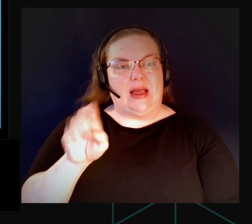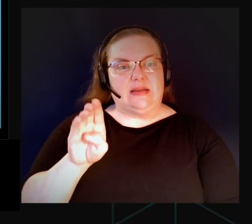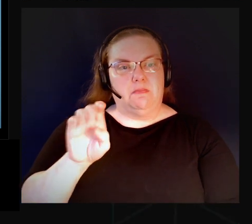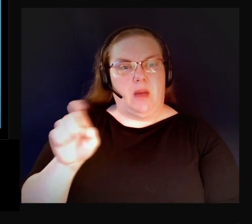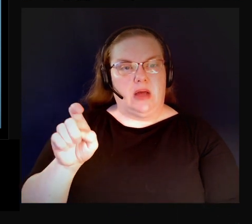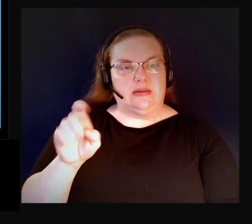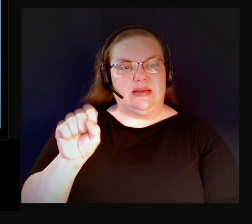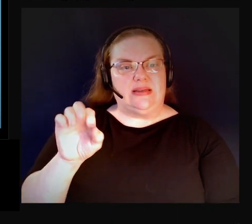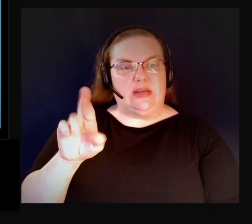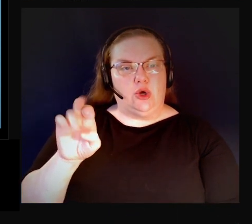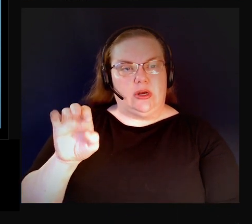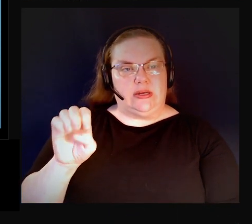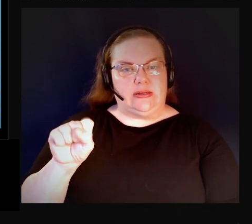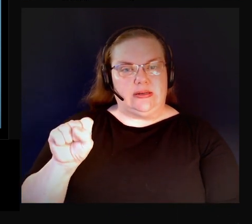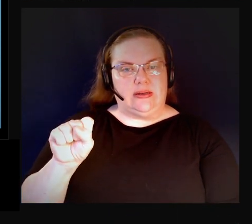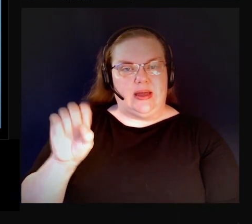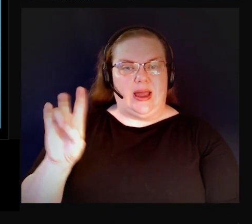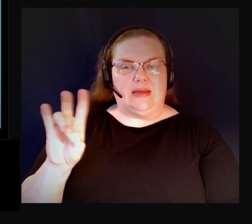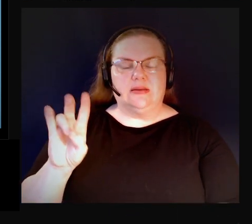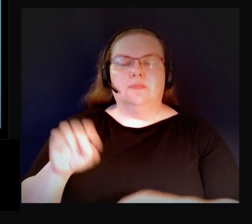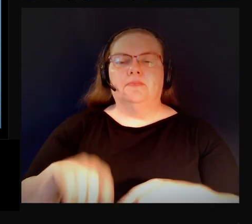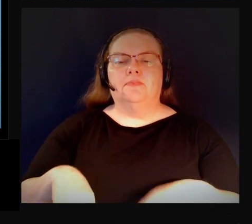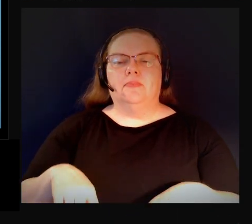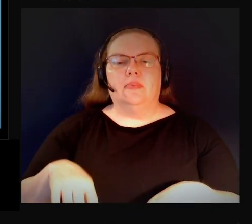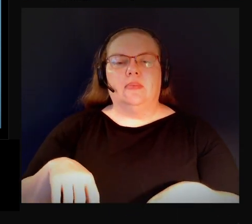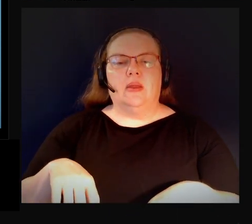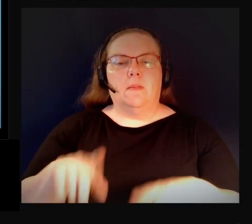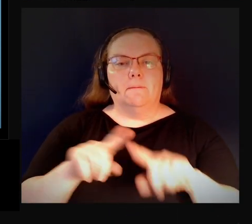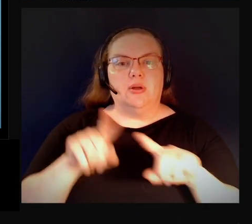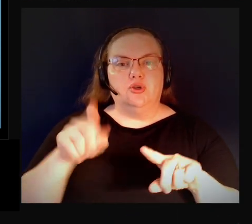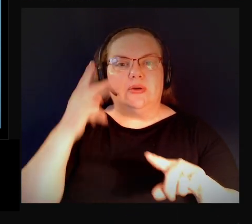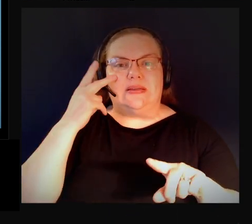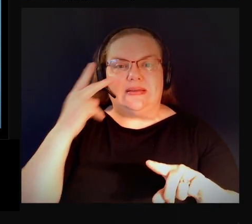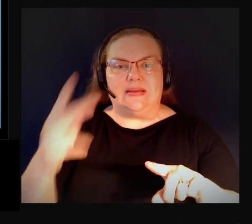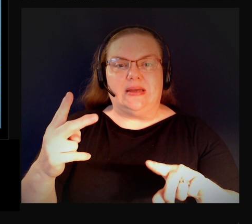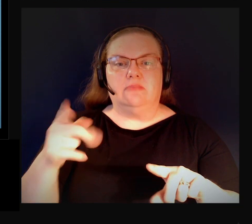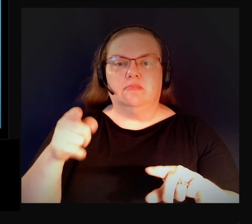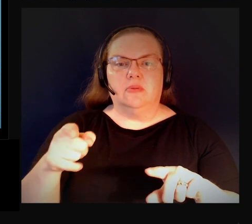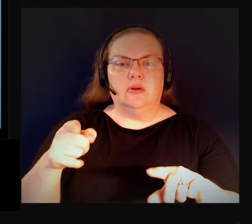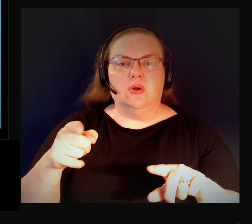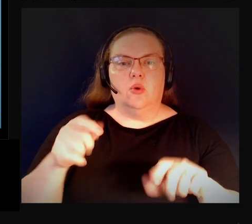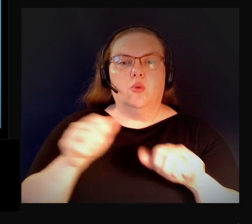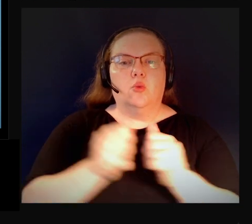When ray tracing's turned off, the frame rate is at a constant 60 FPS. With ray tracing enabled,